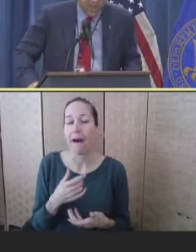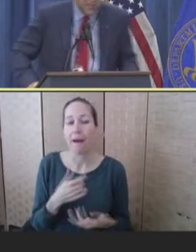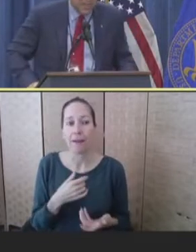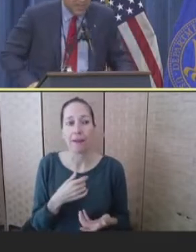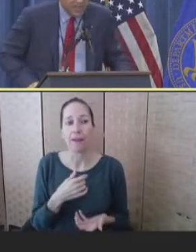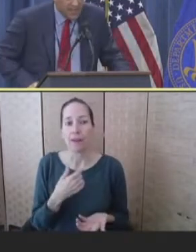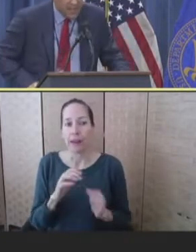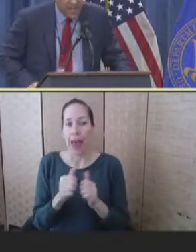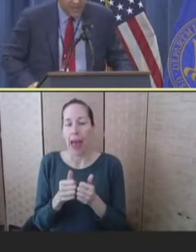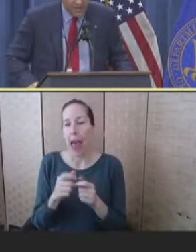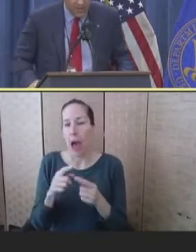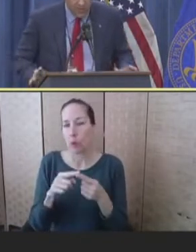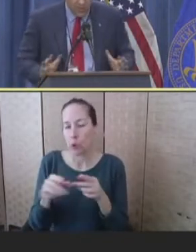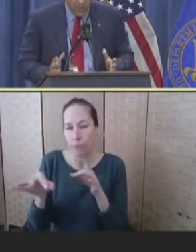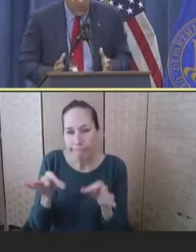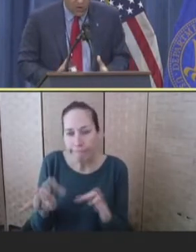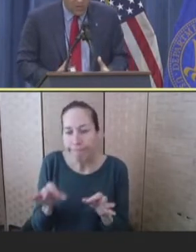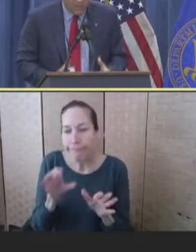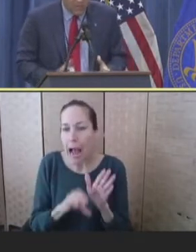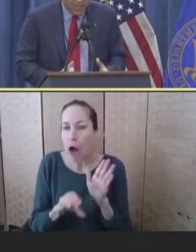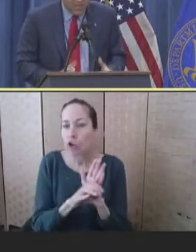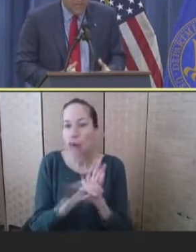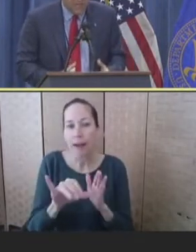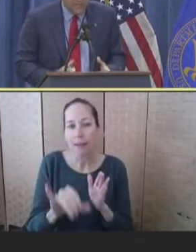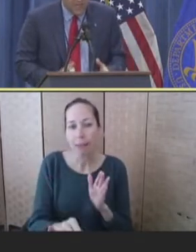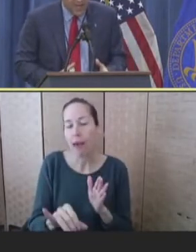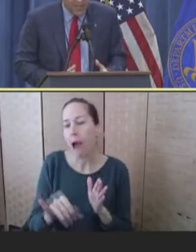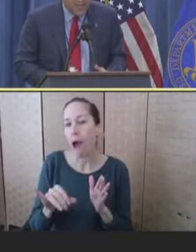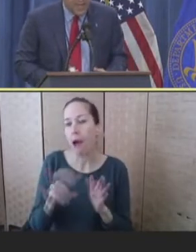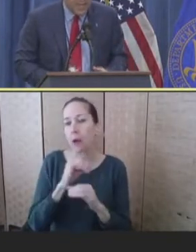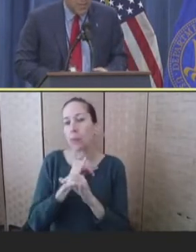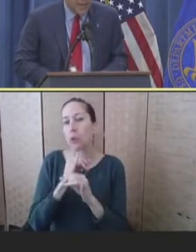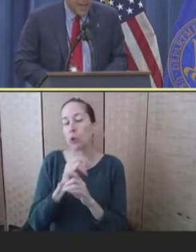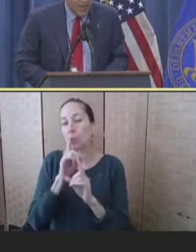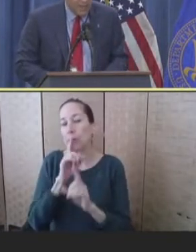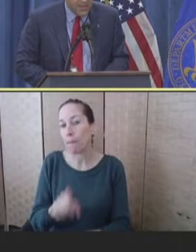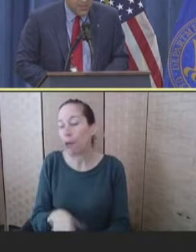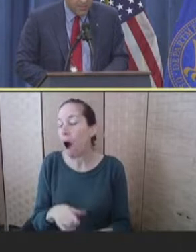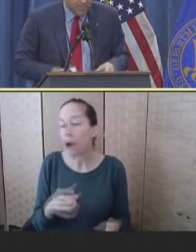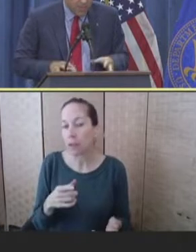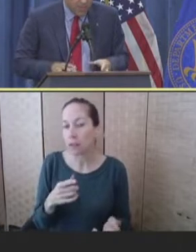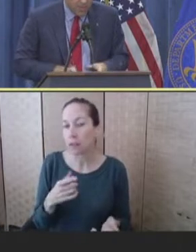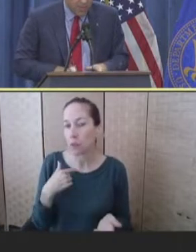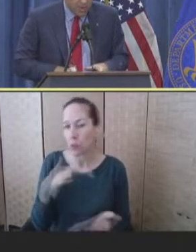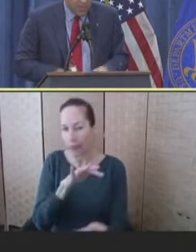Because I think a lot that we learn from these types of studies is going to help us determine,